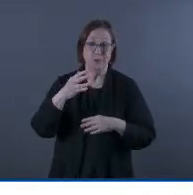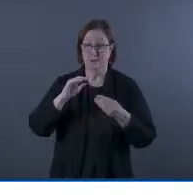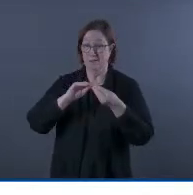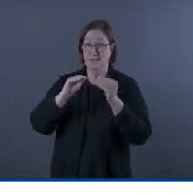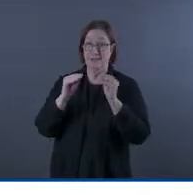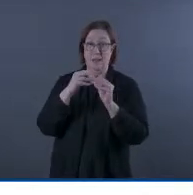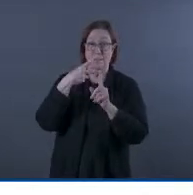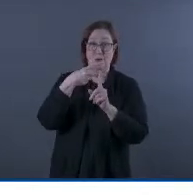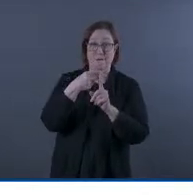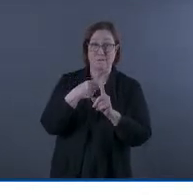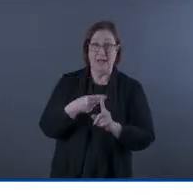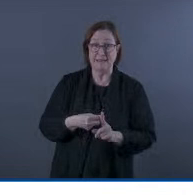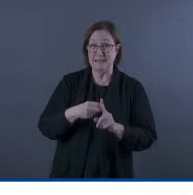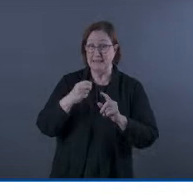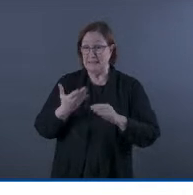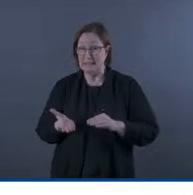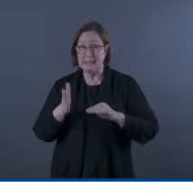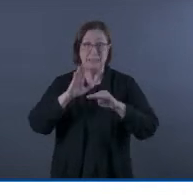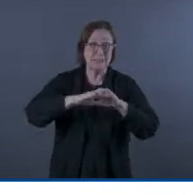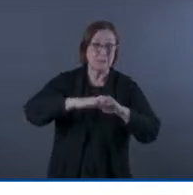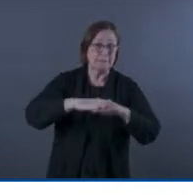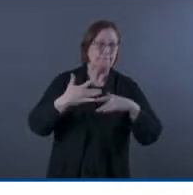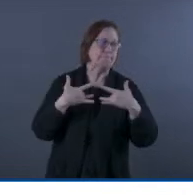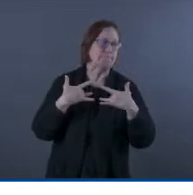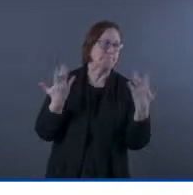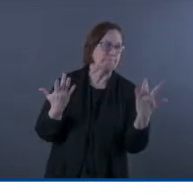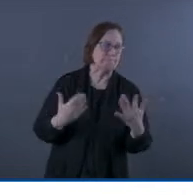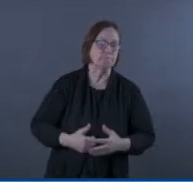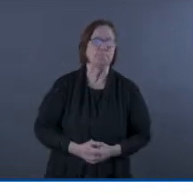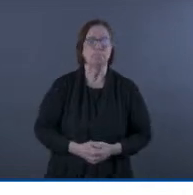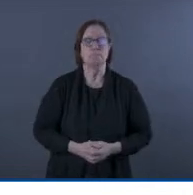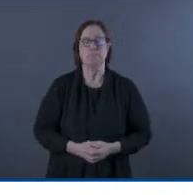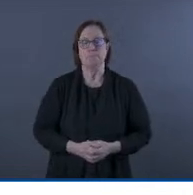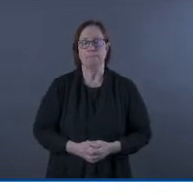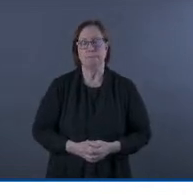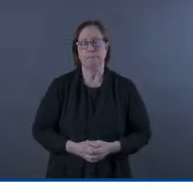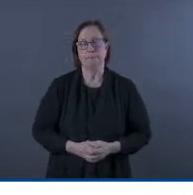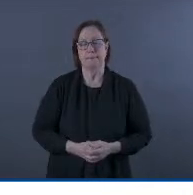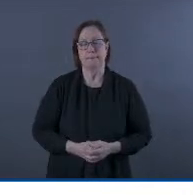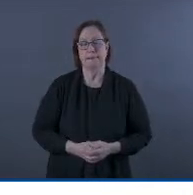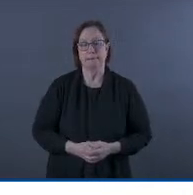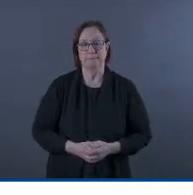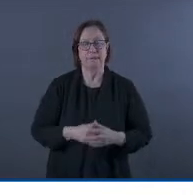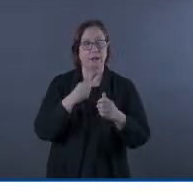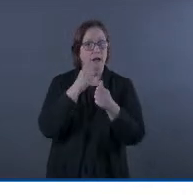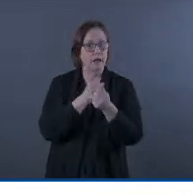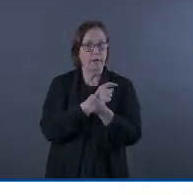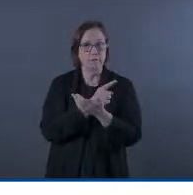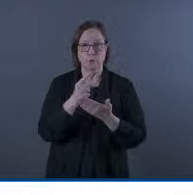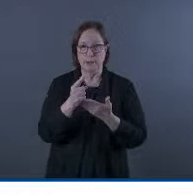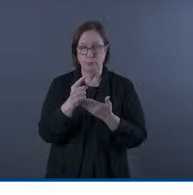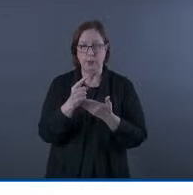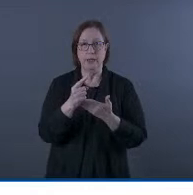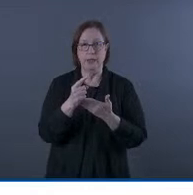And one thing to note, we have been receiving week by week, the number of doses and some of that